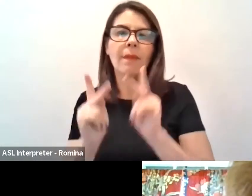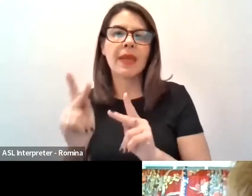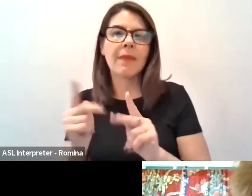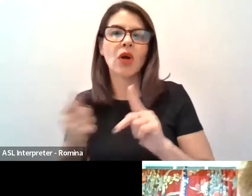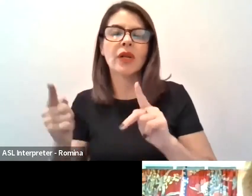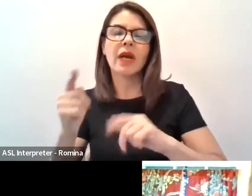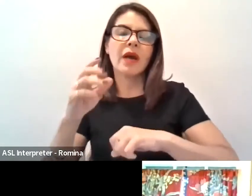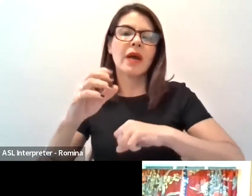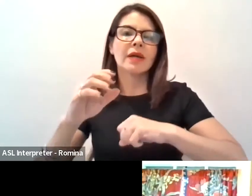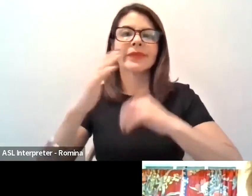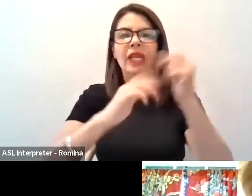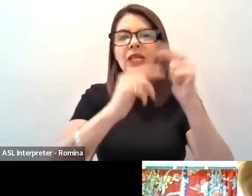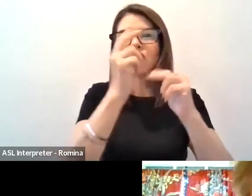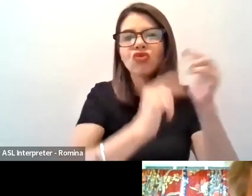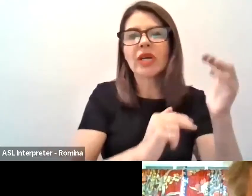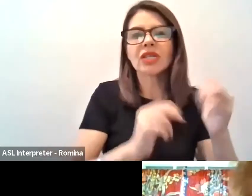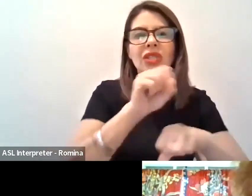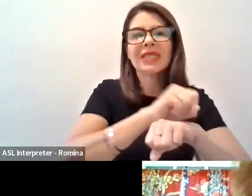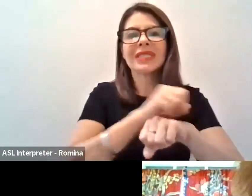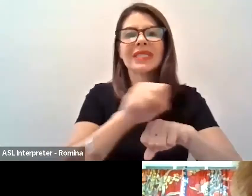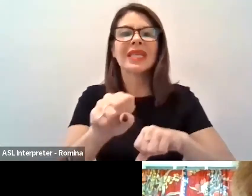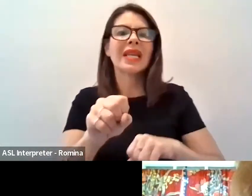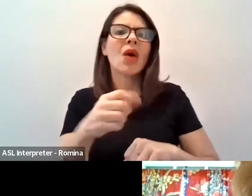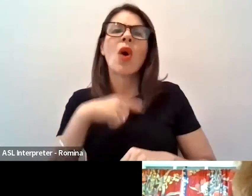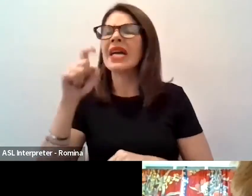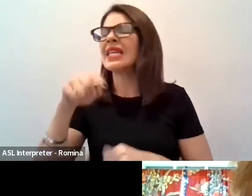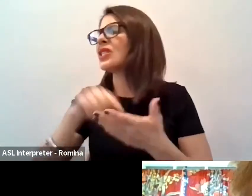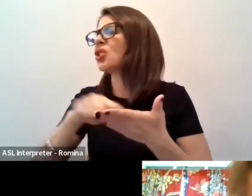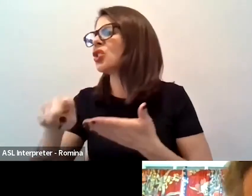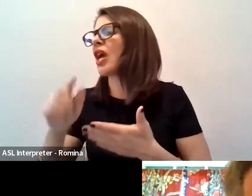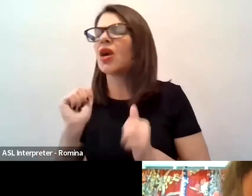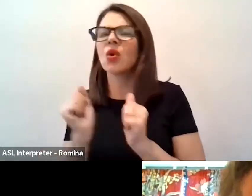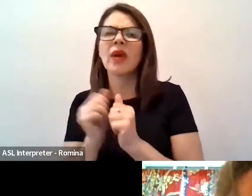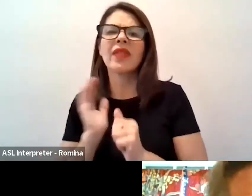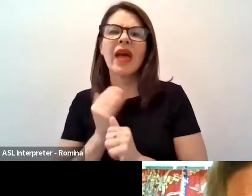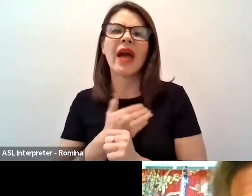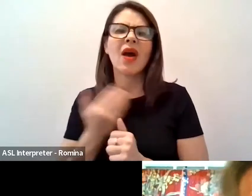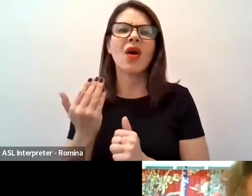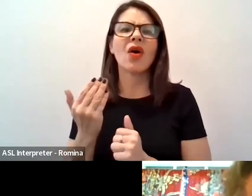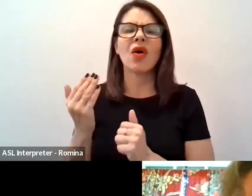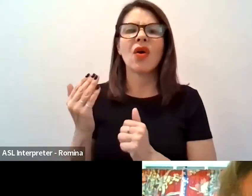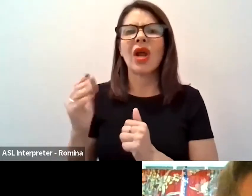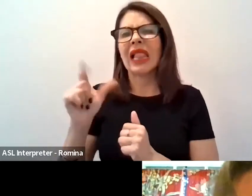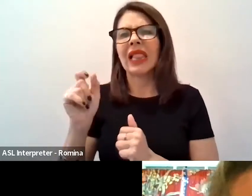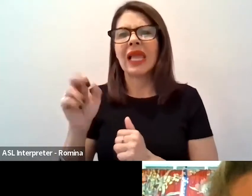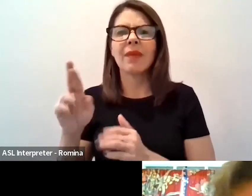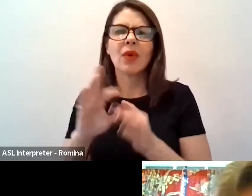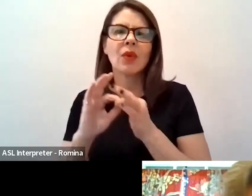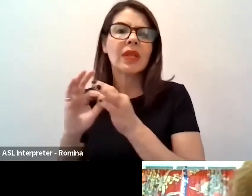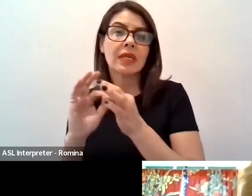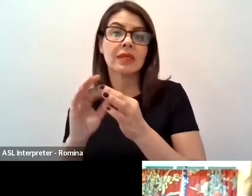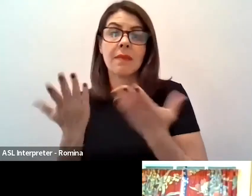and the ad might say, well I gotta I gotta run this by executive producer labor relations. So we might add something in place.